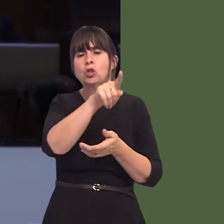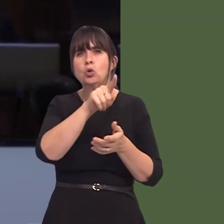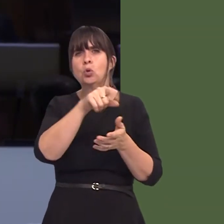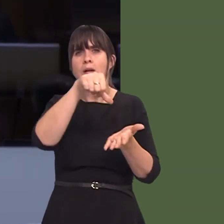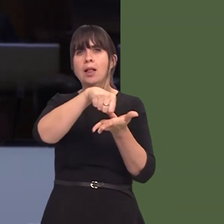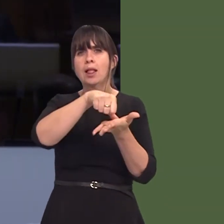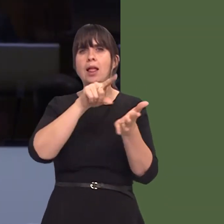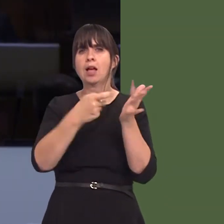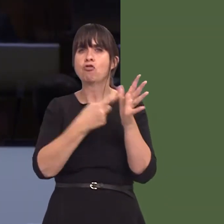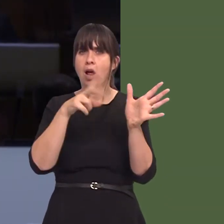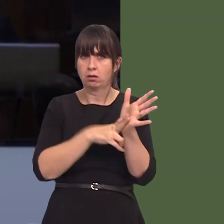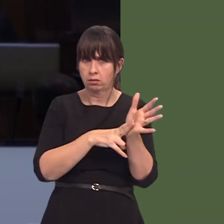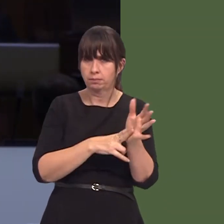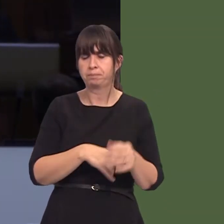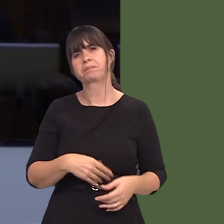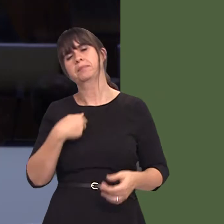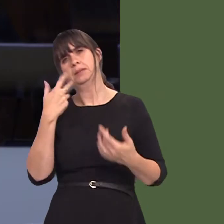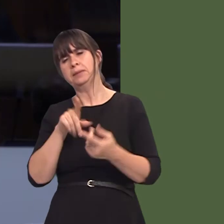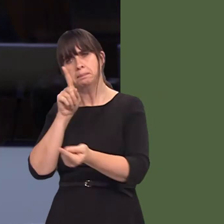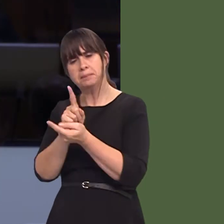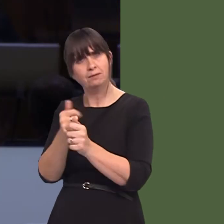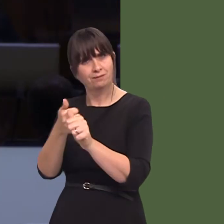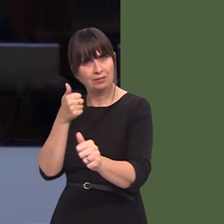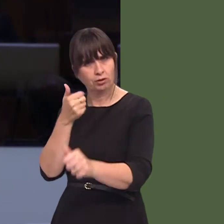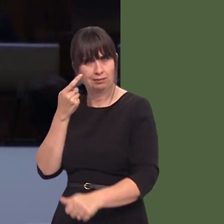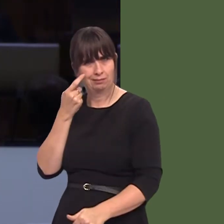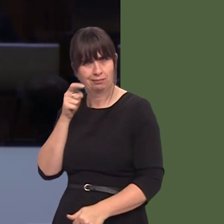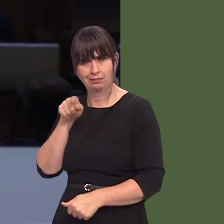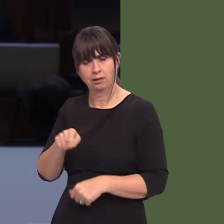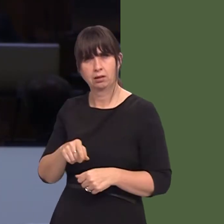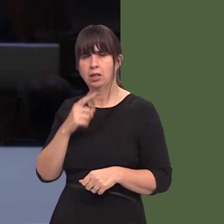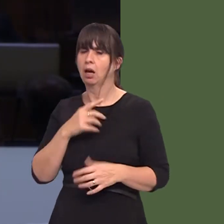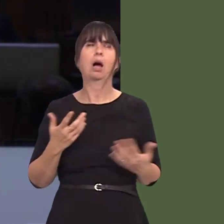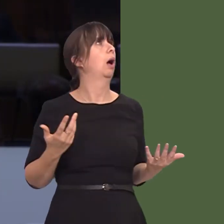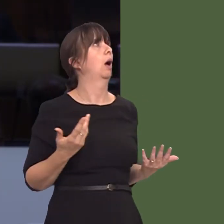Now, when I met with a manufacturing business yesterday, they told me itís impossible to